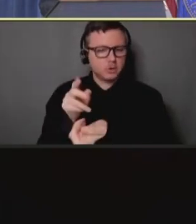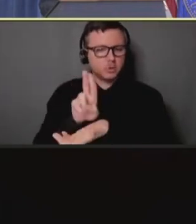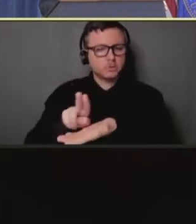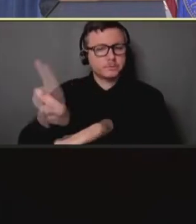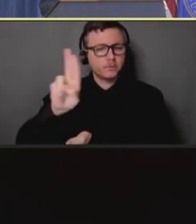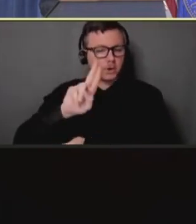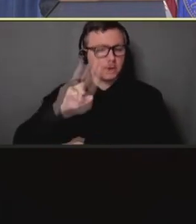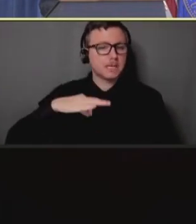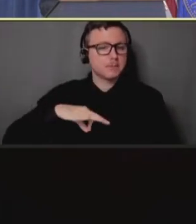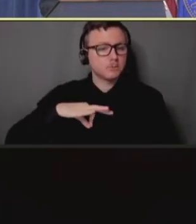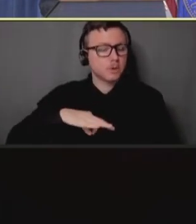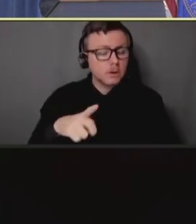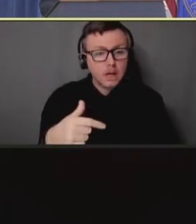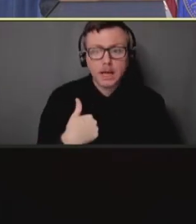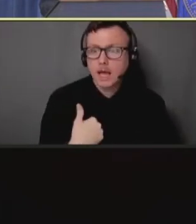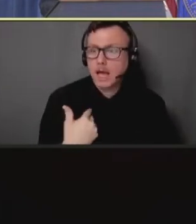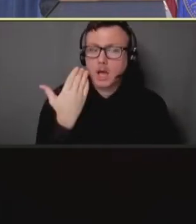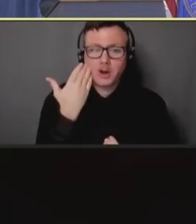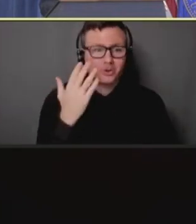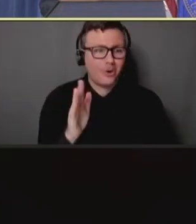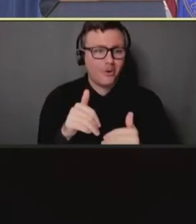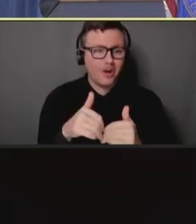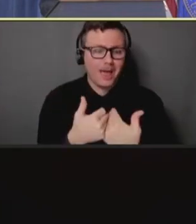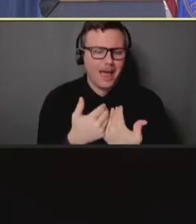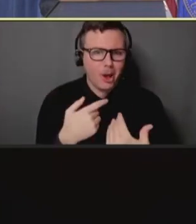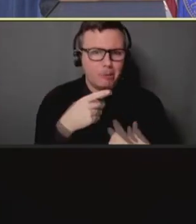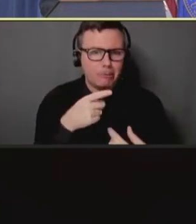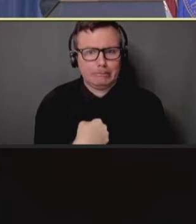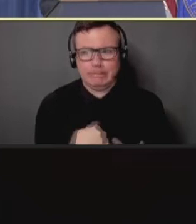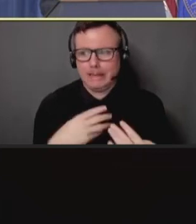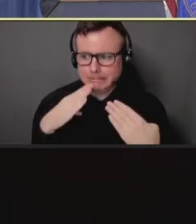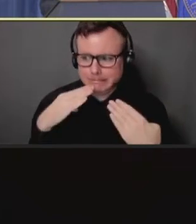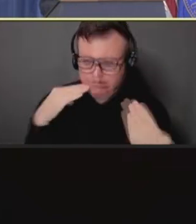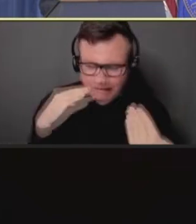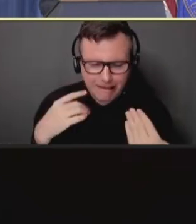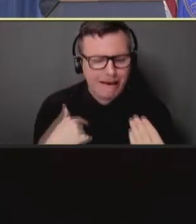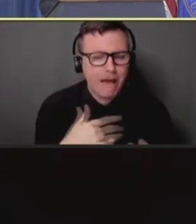I don't know how I mustered that kind of smile, I hated needles, and I had just gone